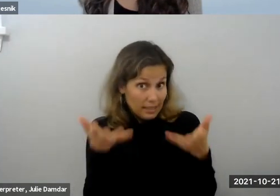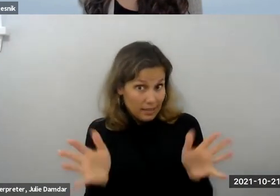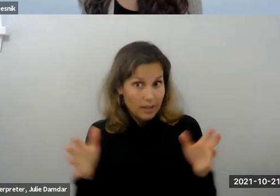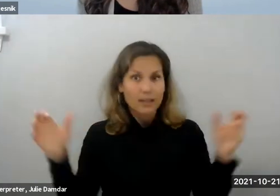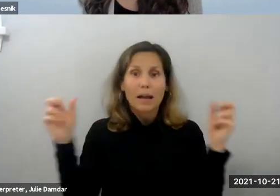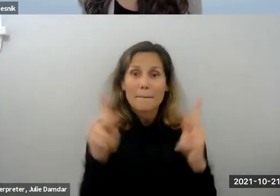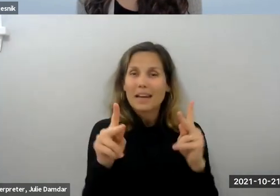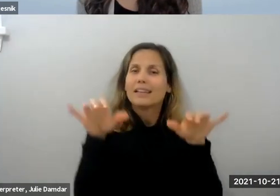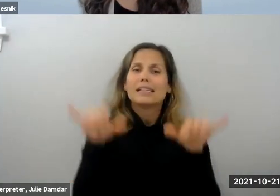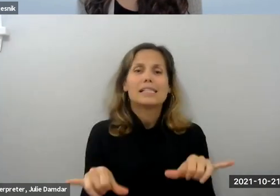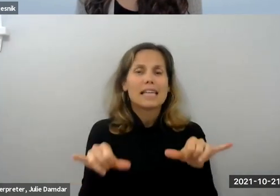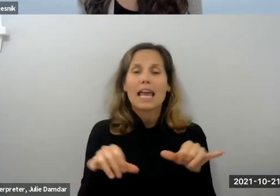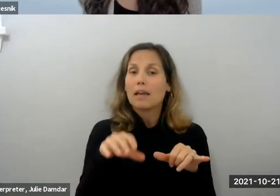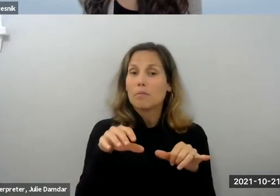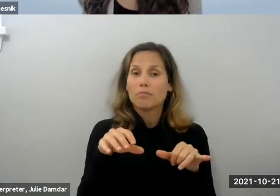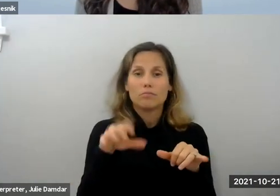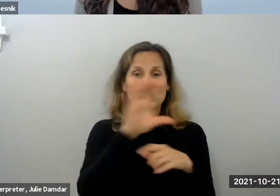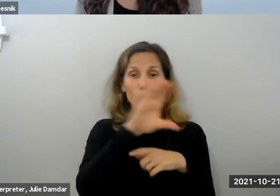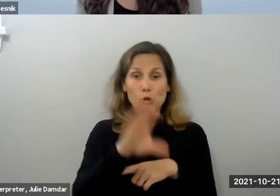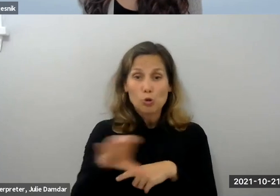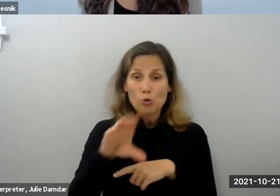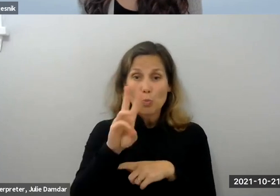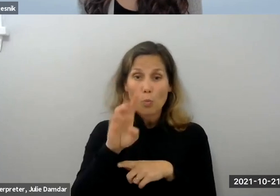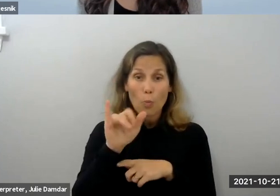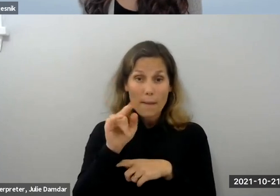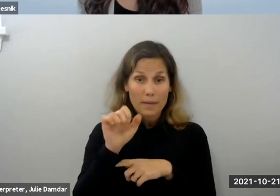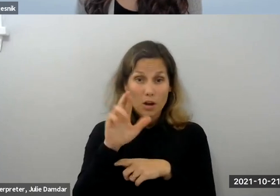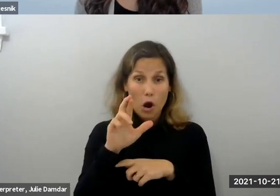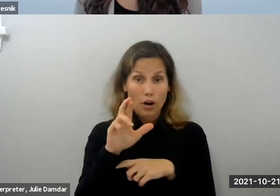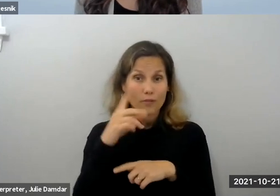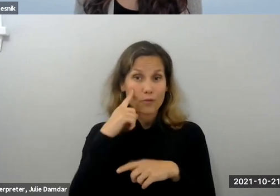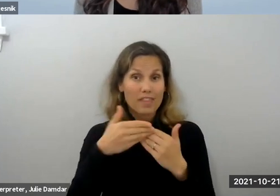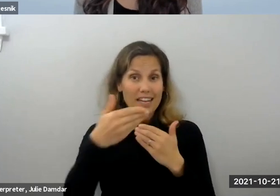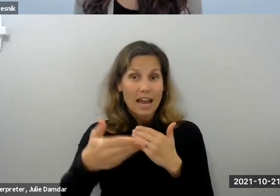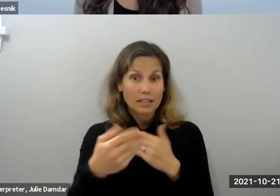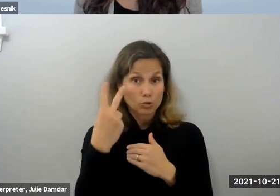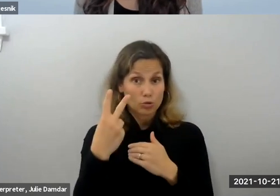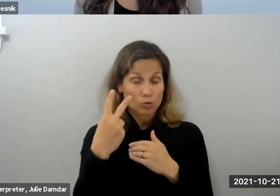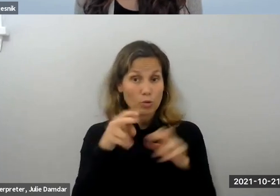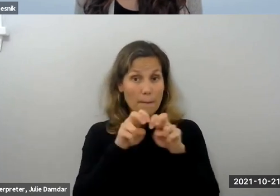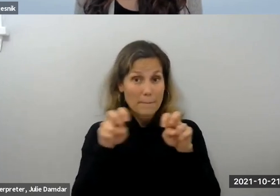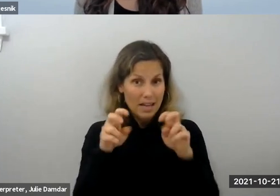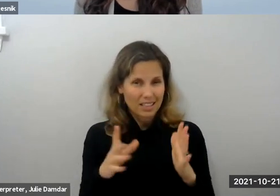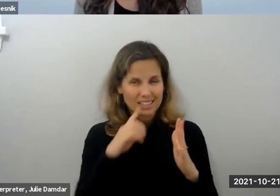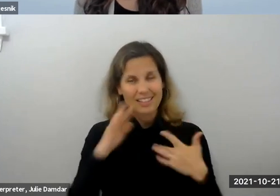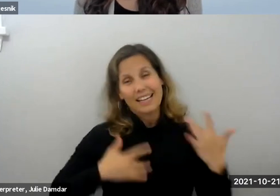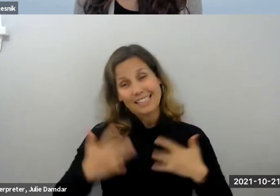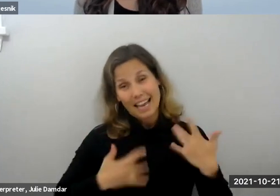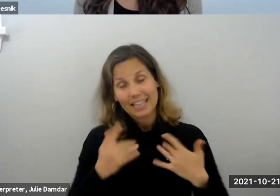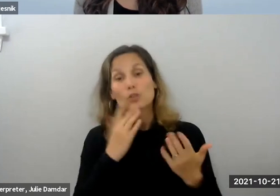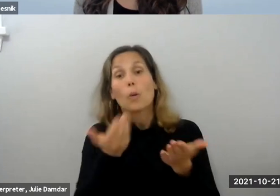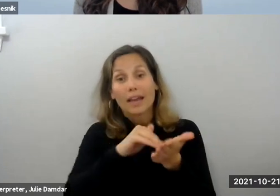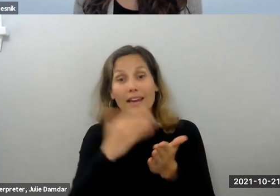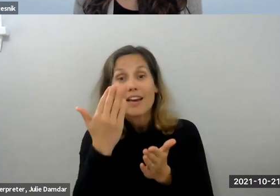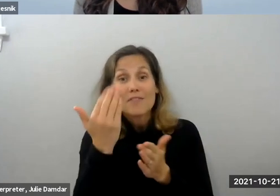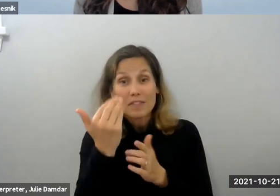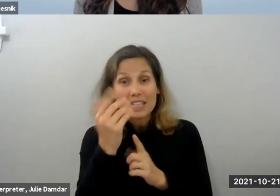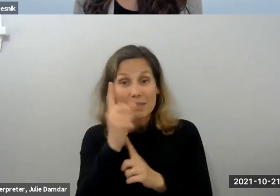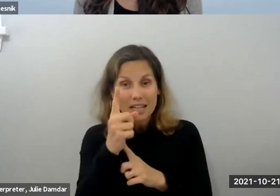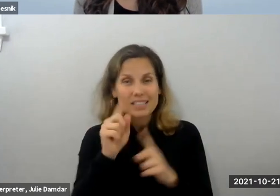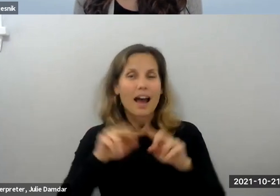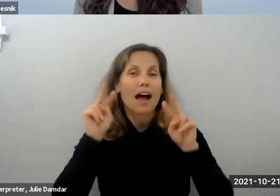Heidi Brown (she/her): zoom webinar platform for our next two panelists which is going to be very exciting so 15 minutes and I look forward to see you all back here.